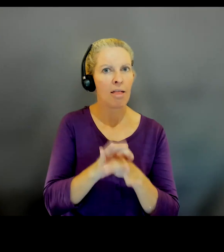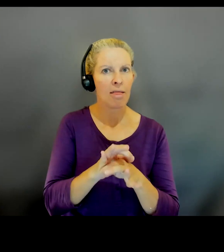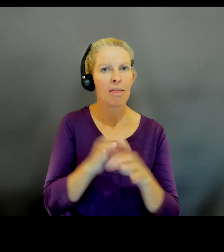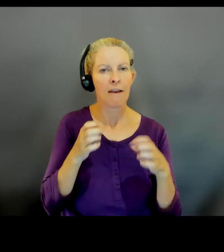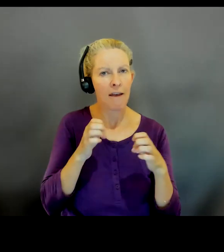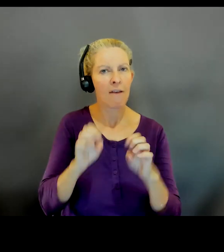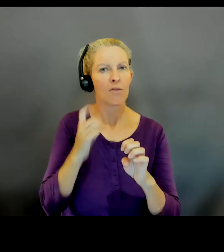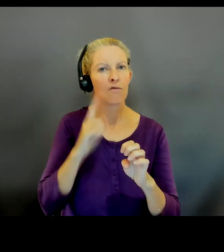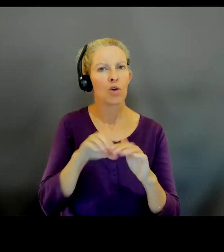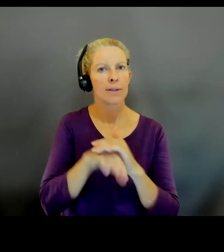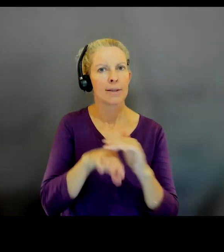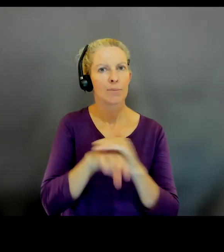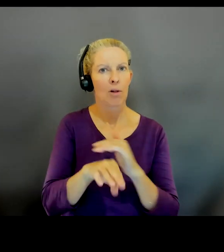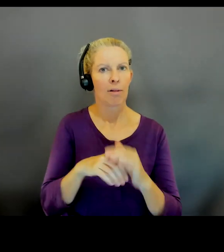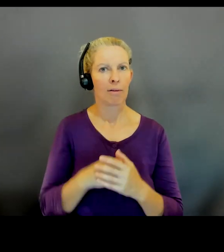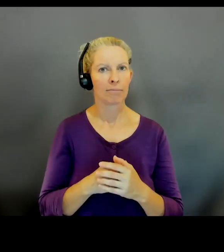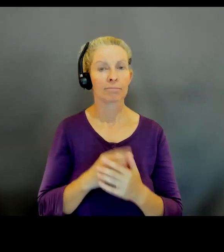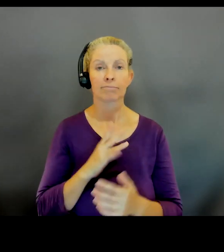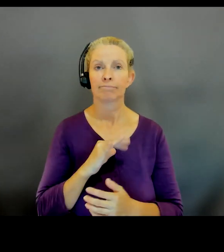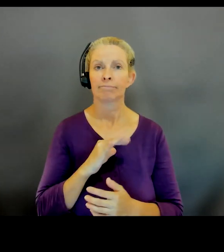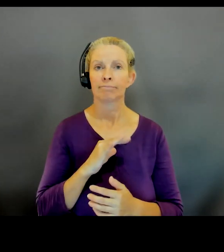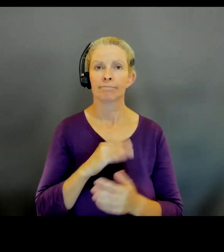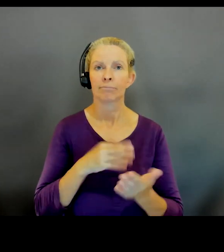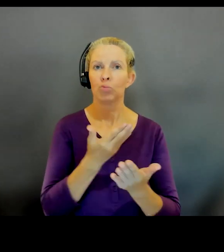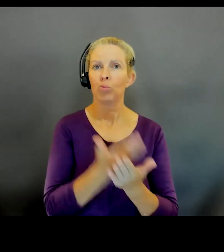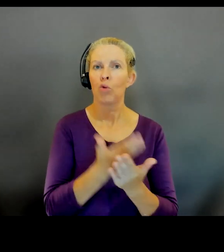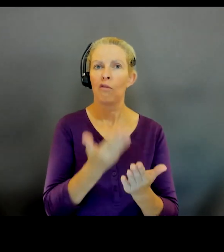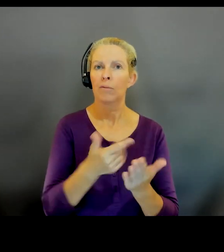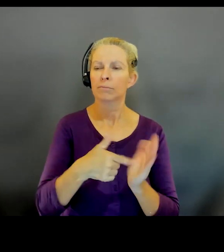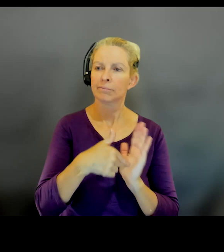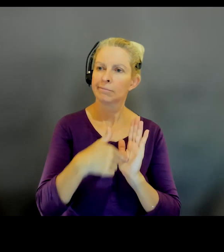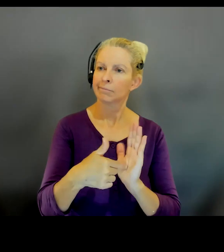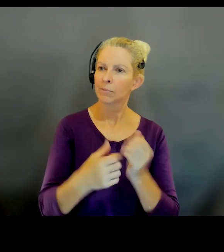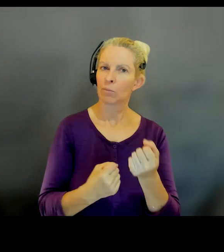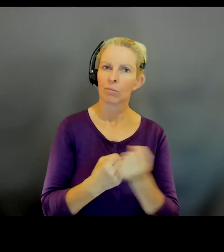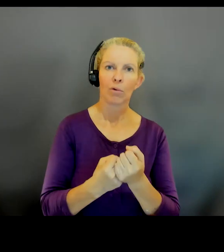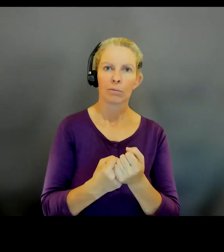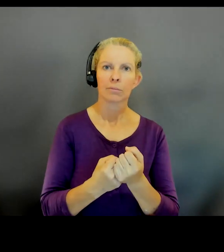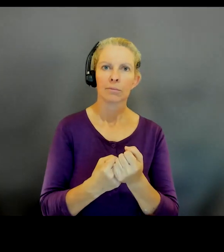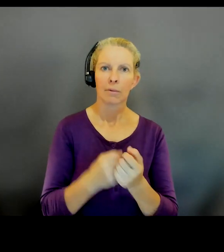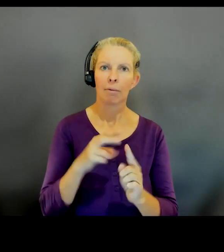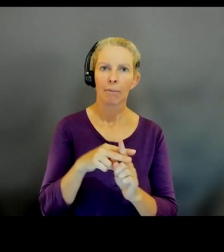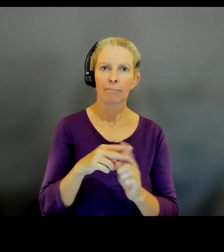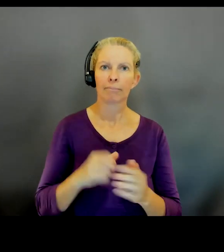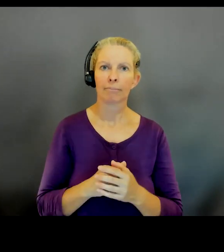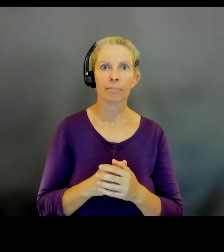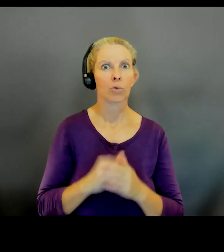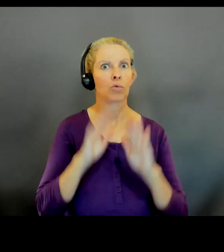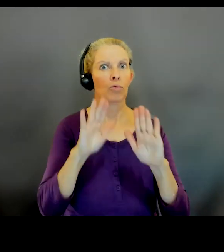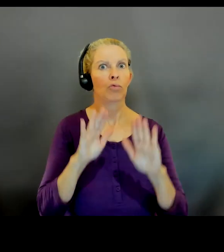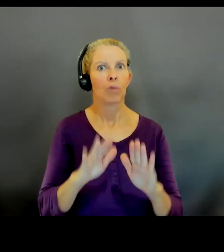accessible, and you will have the documentation to back it up. It is great protection for you,